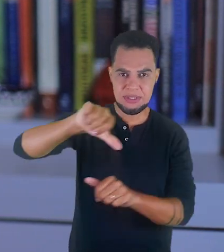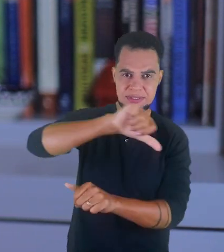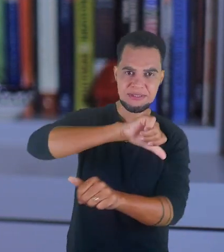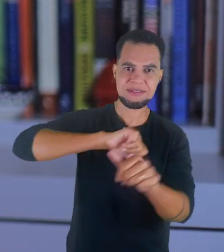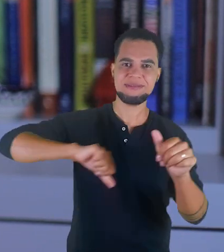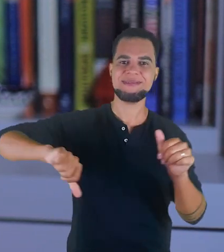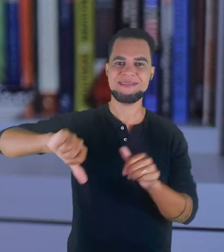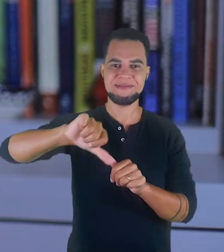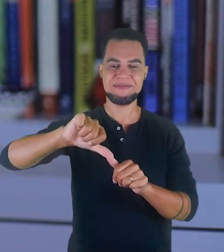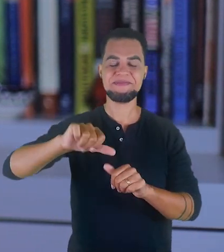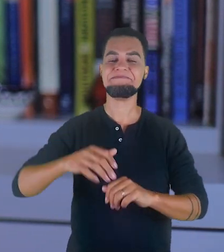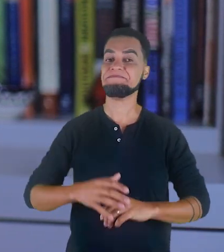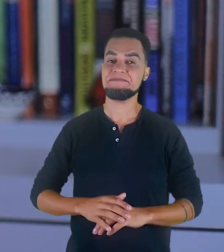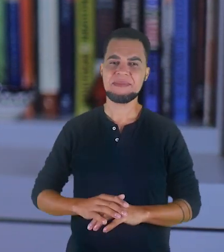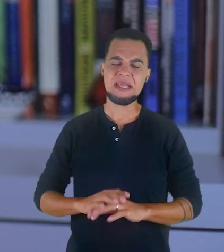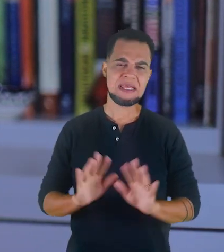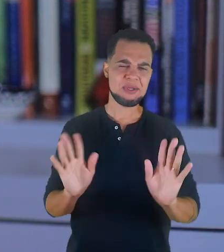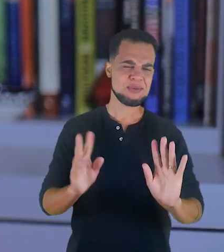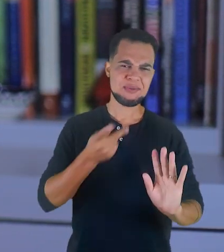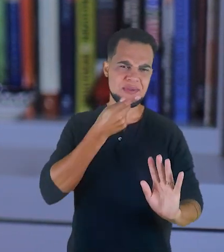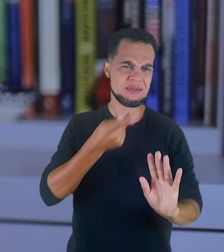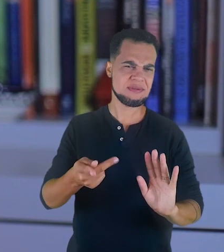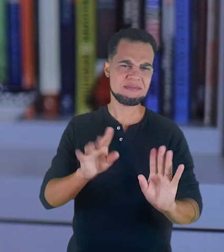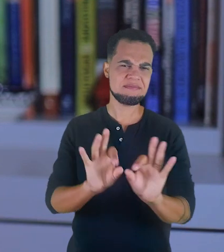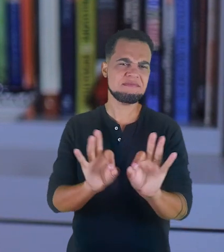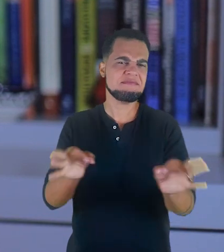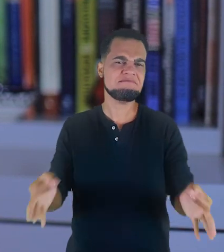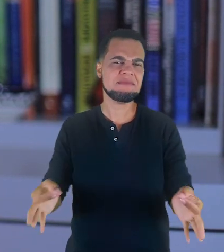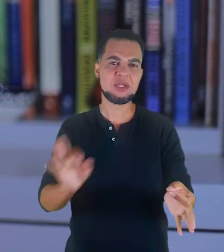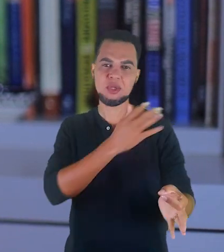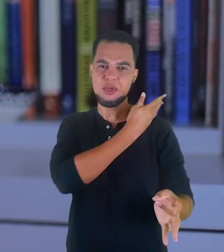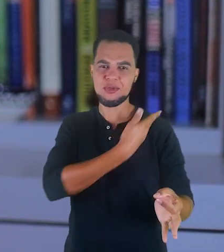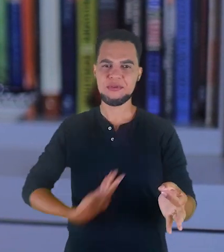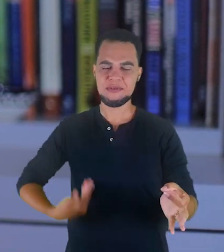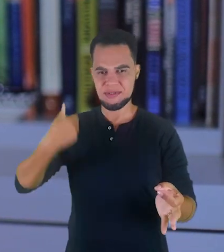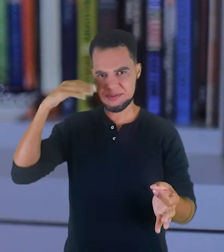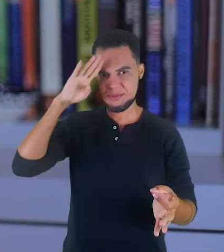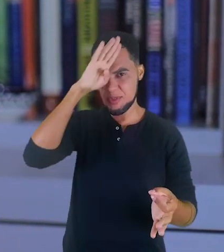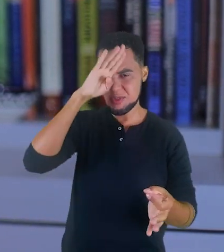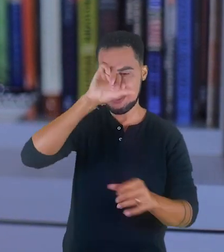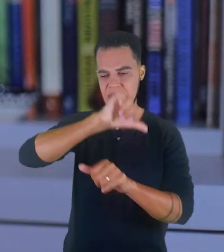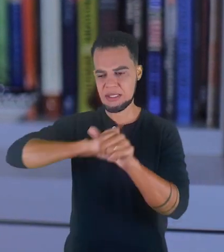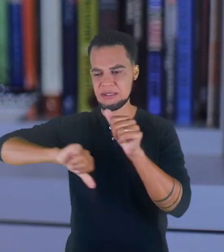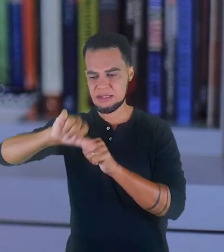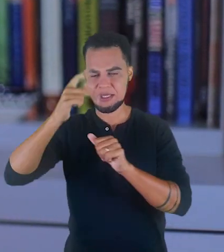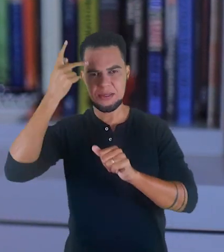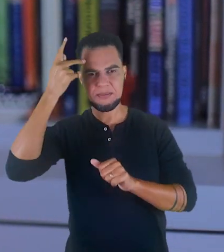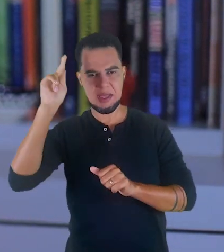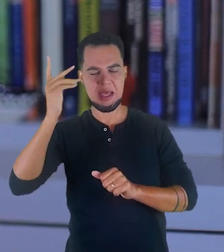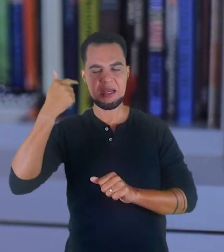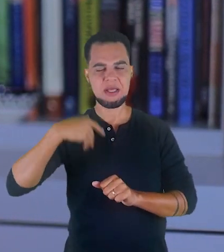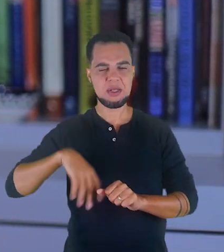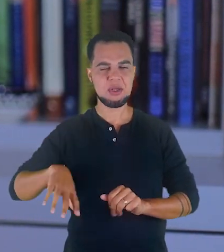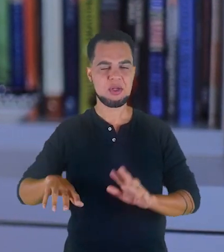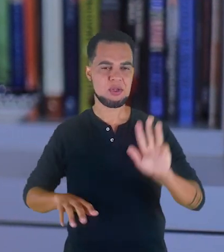And by transition I do not simply mean the transition from the Bolsonaro administration to the Lula administration,